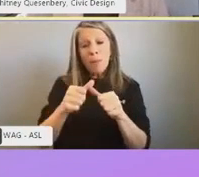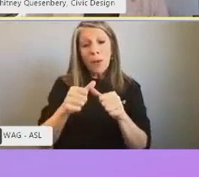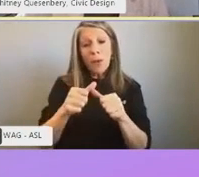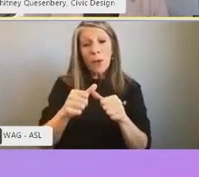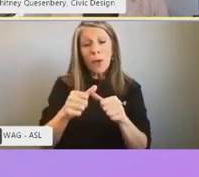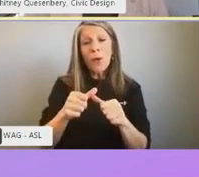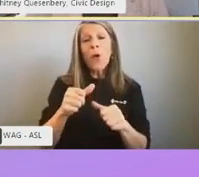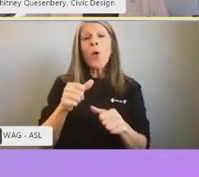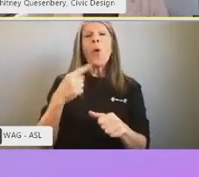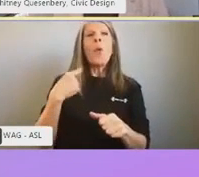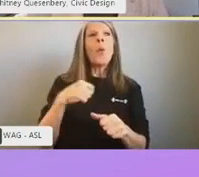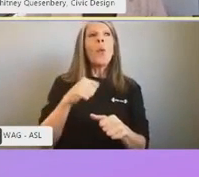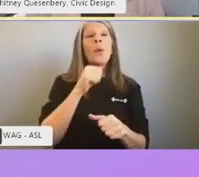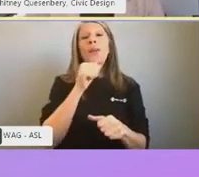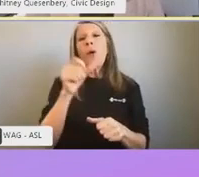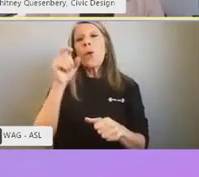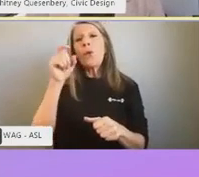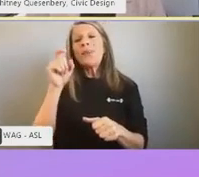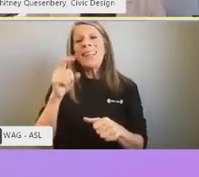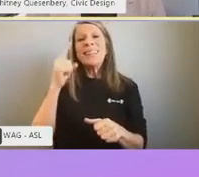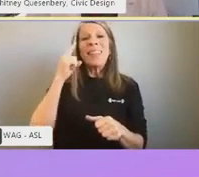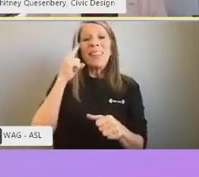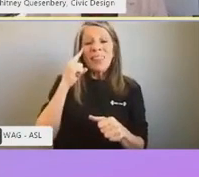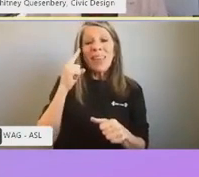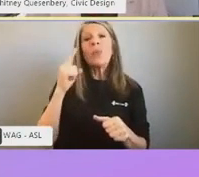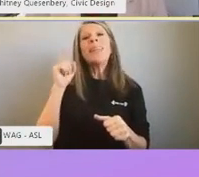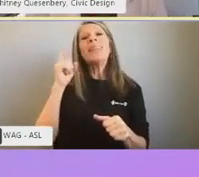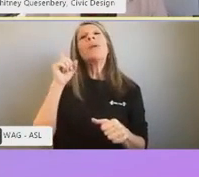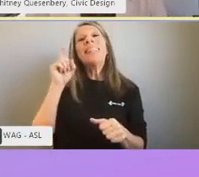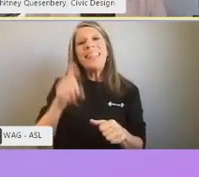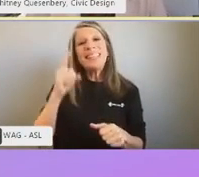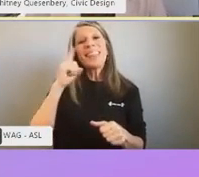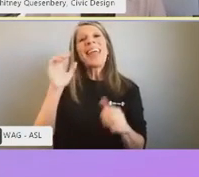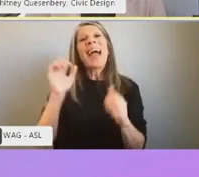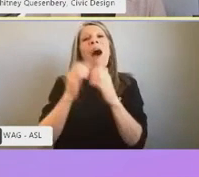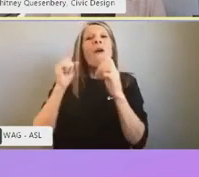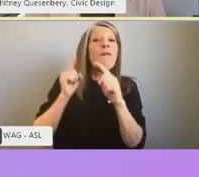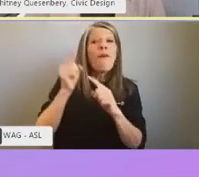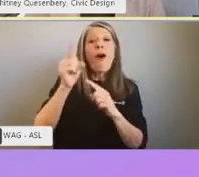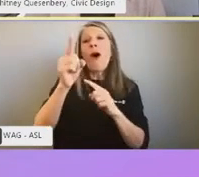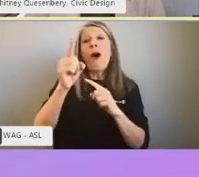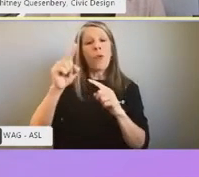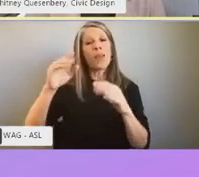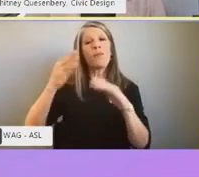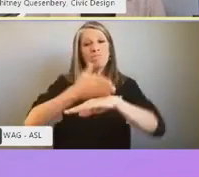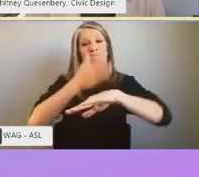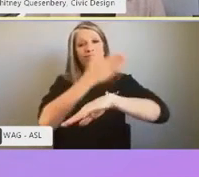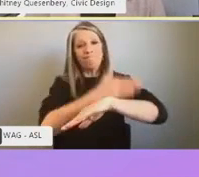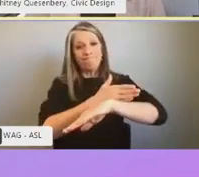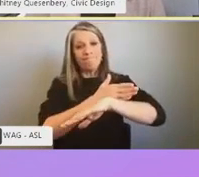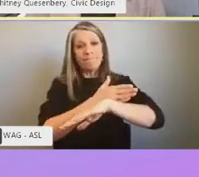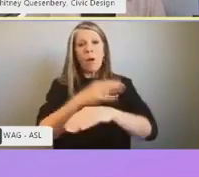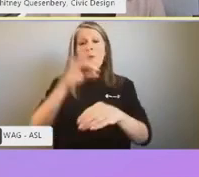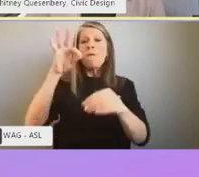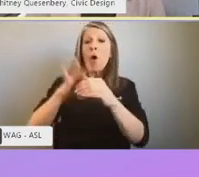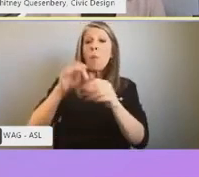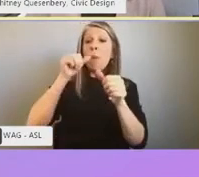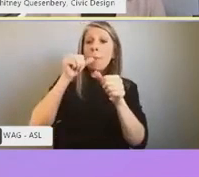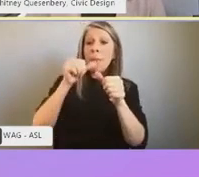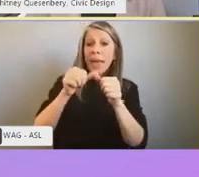card or a big lever machine or mechanical system. It made us remember that we had to not just think what is the